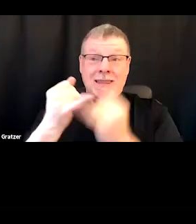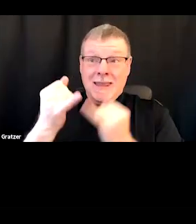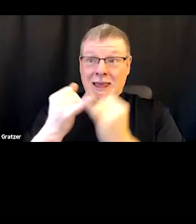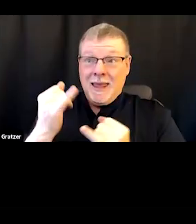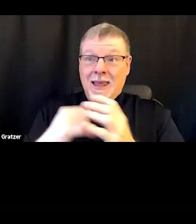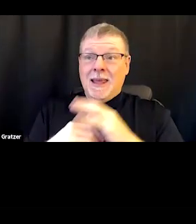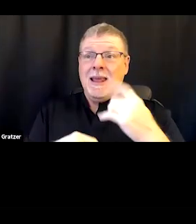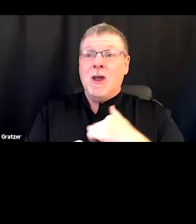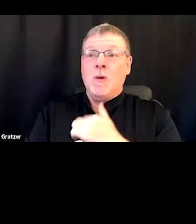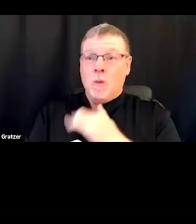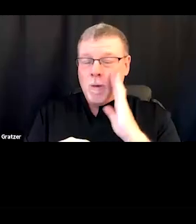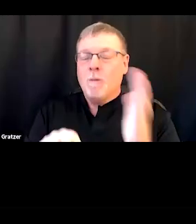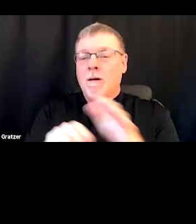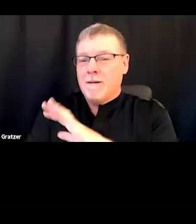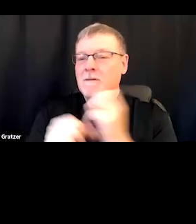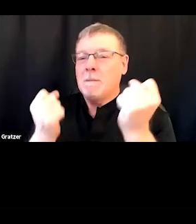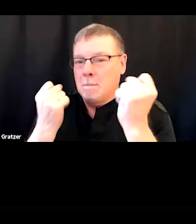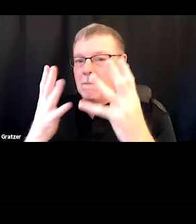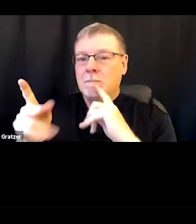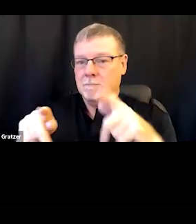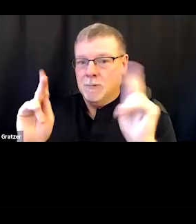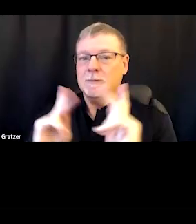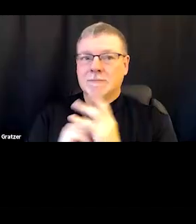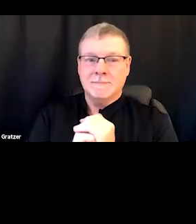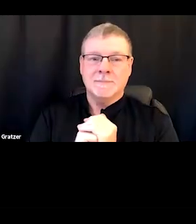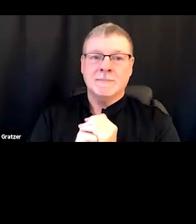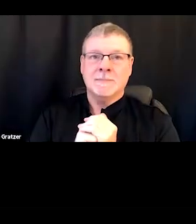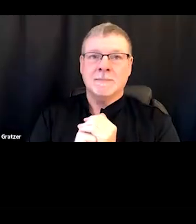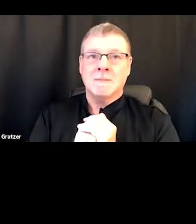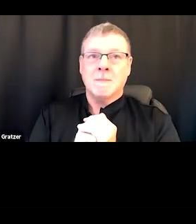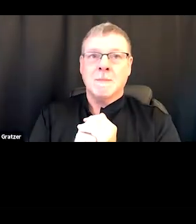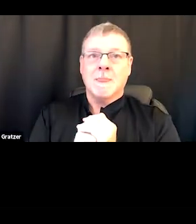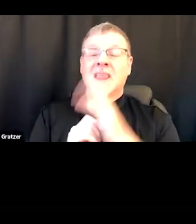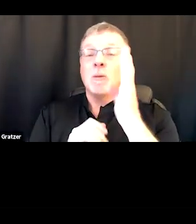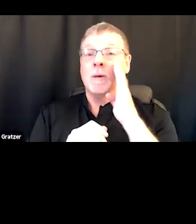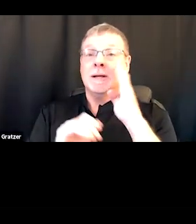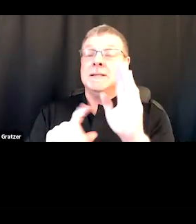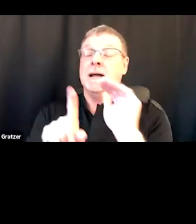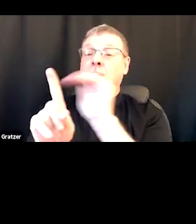we'll cover as many questions as time permits. You'll also see a couple of polls pop up,